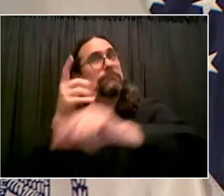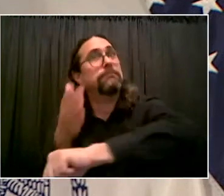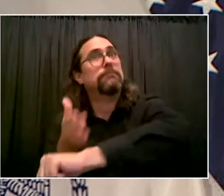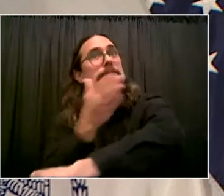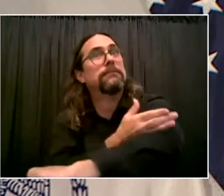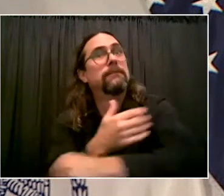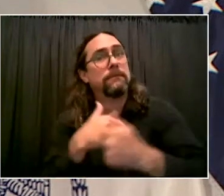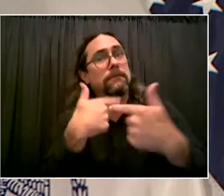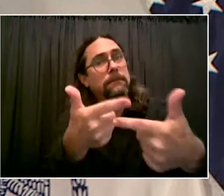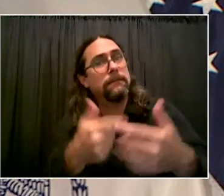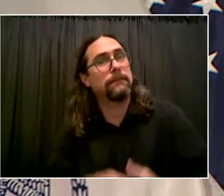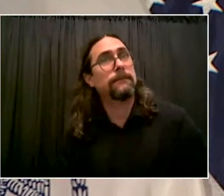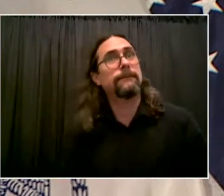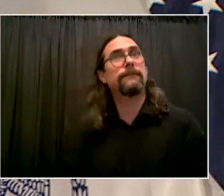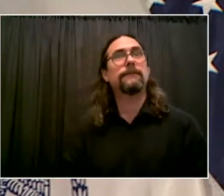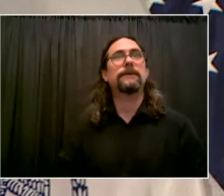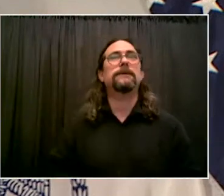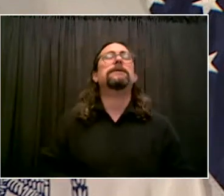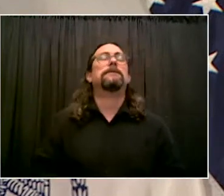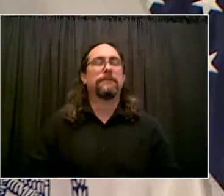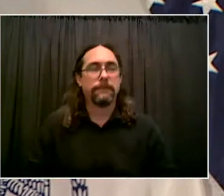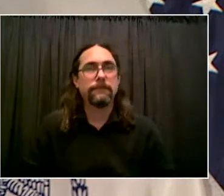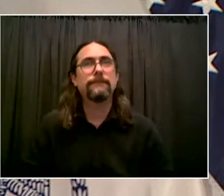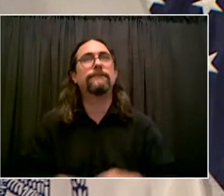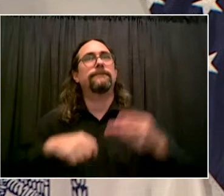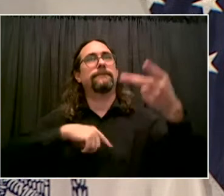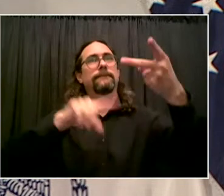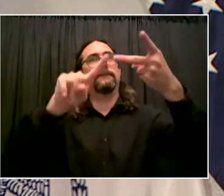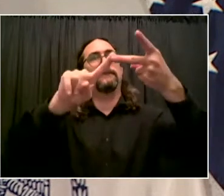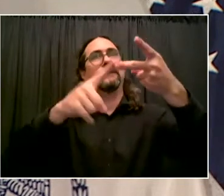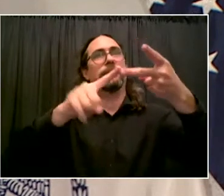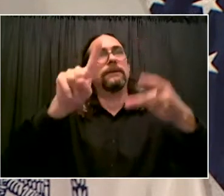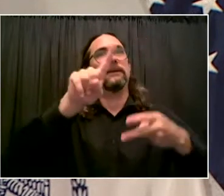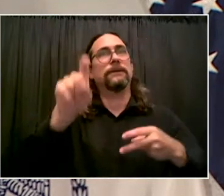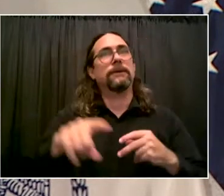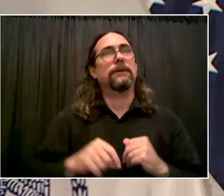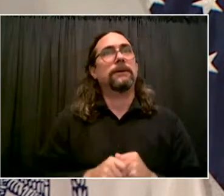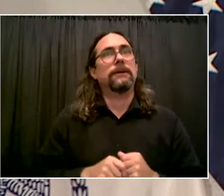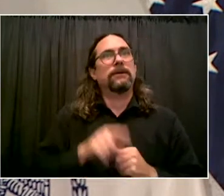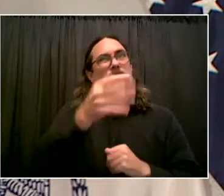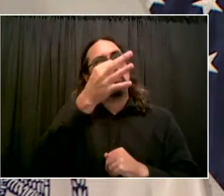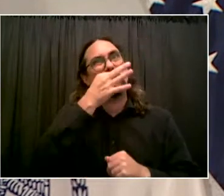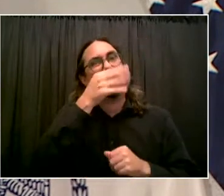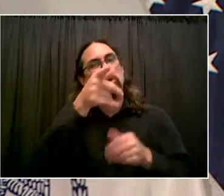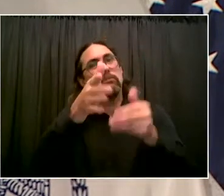GO AHEAD ANDREW. Reporter: TRANSITION